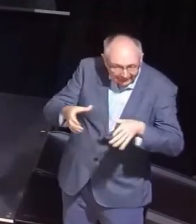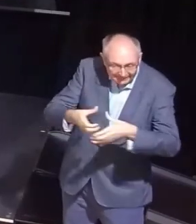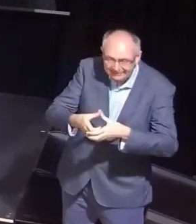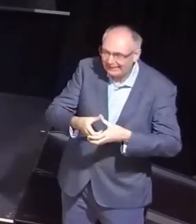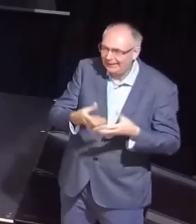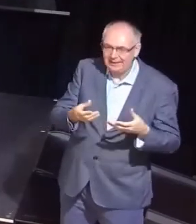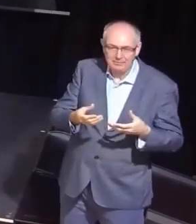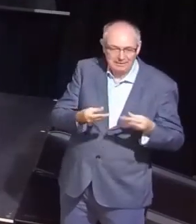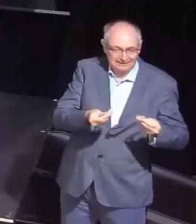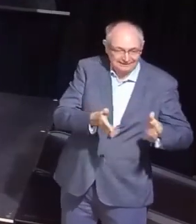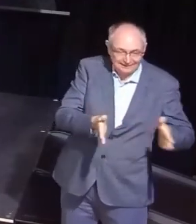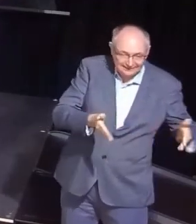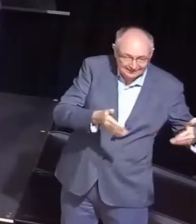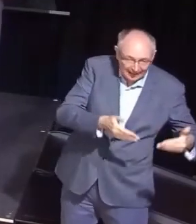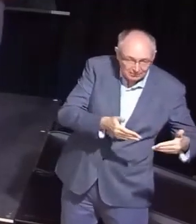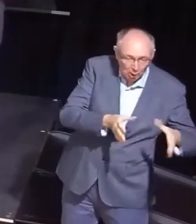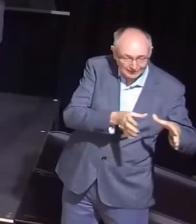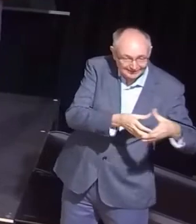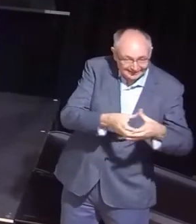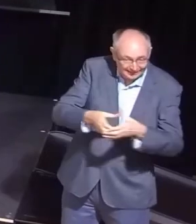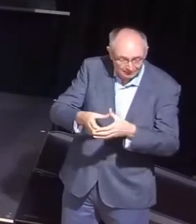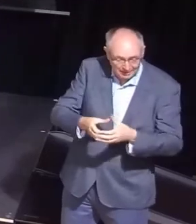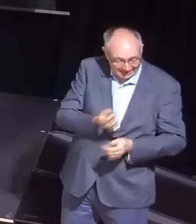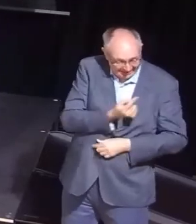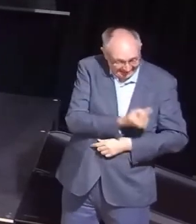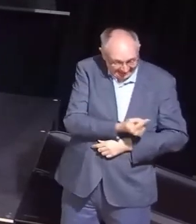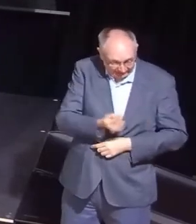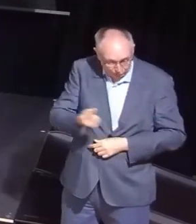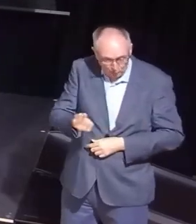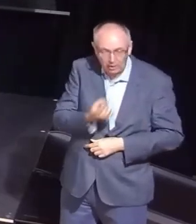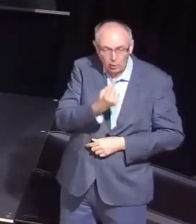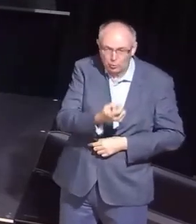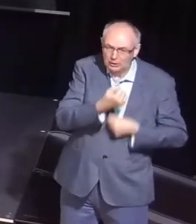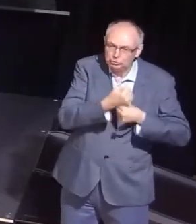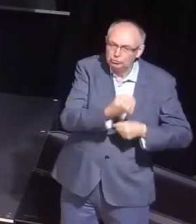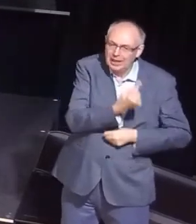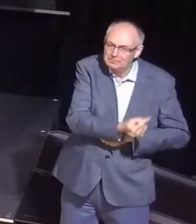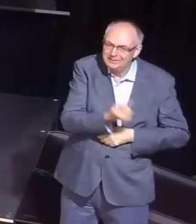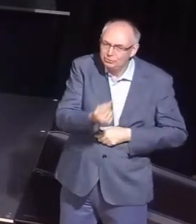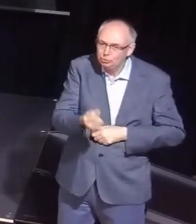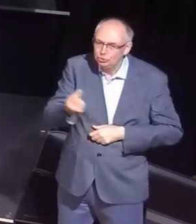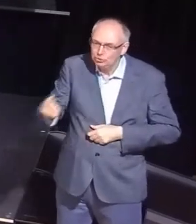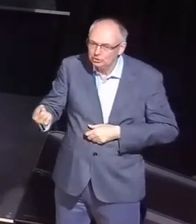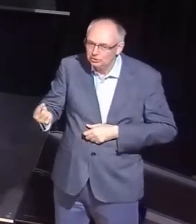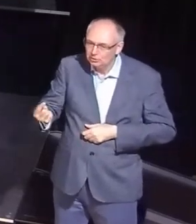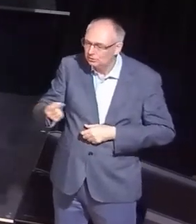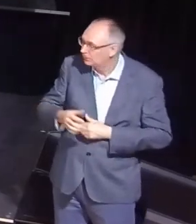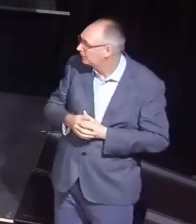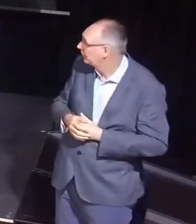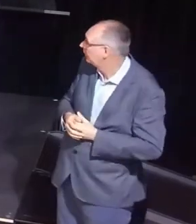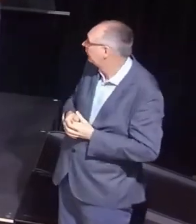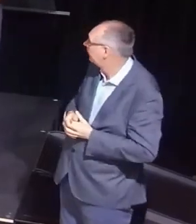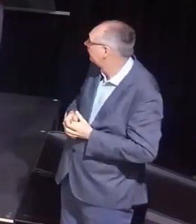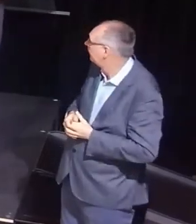Those teams each have at least one champ. And depending on the size and complexity of the team,